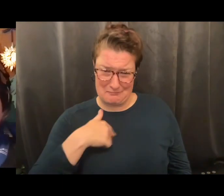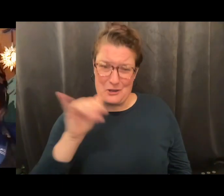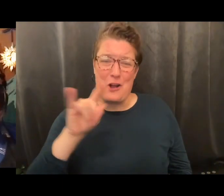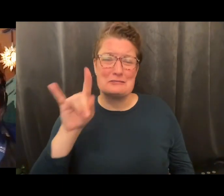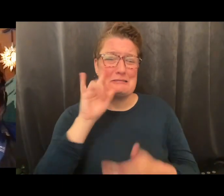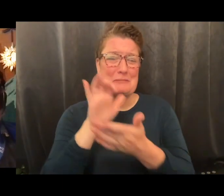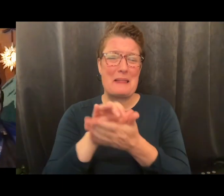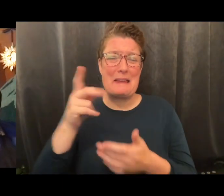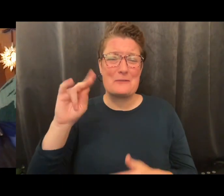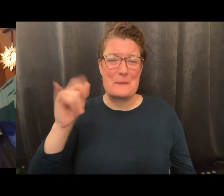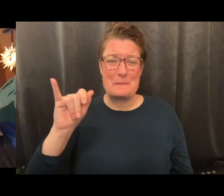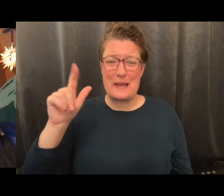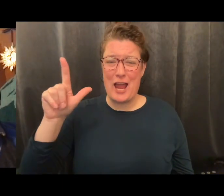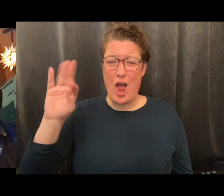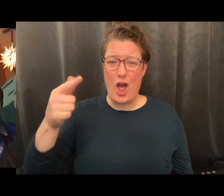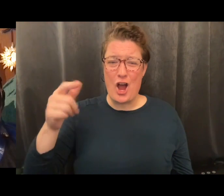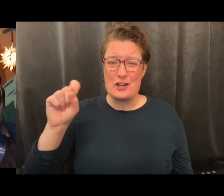I mean, find your models where you can, right?